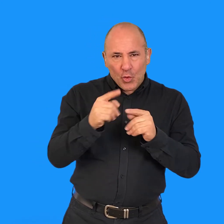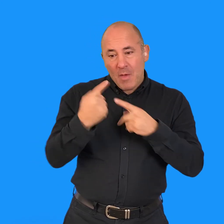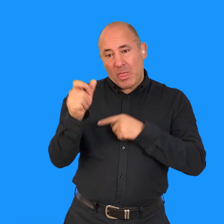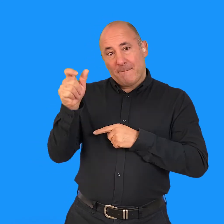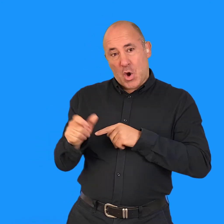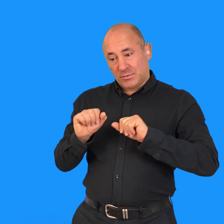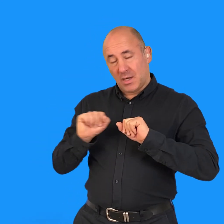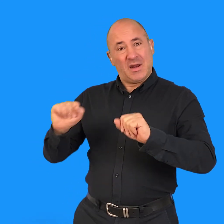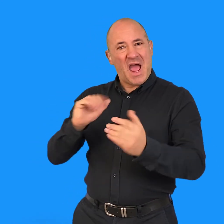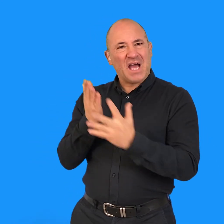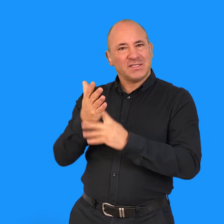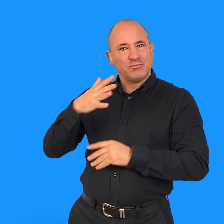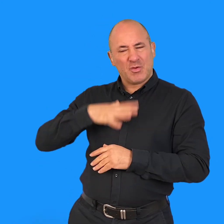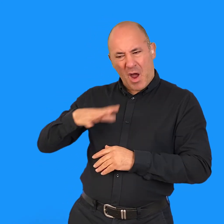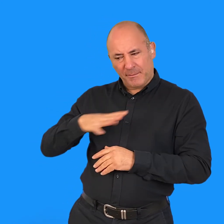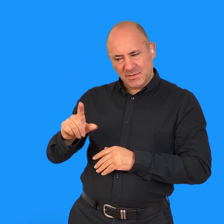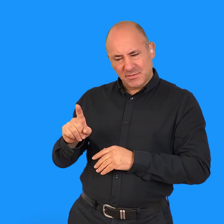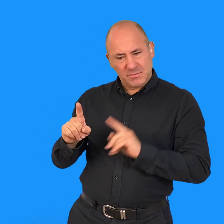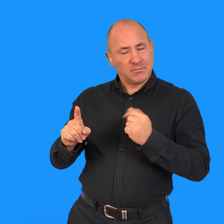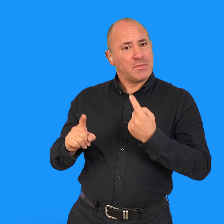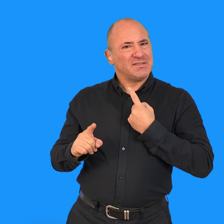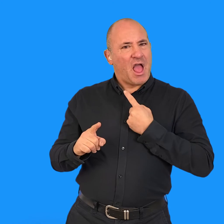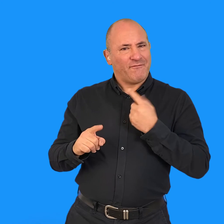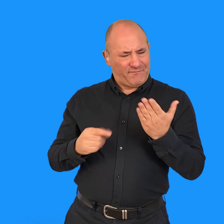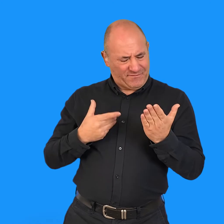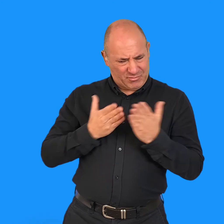holding another person's access requirements on your own.